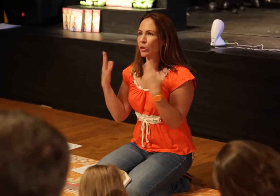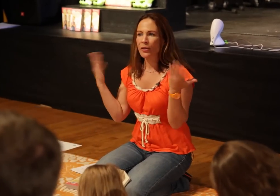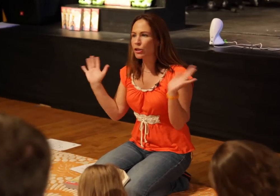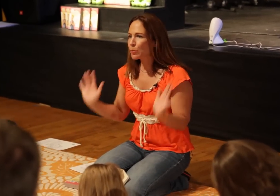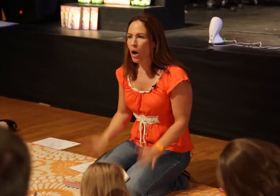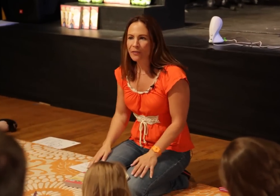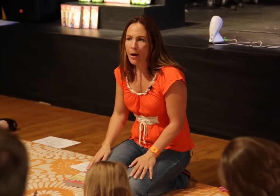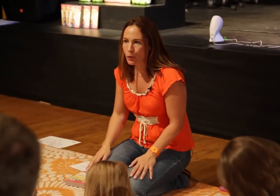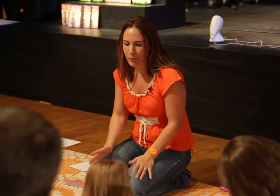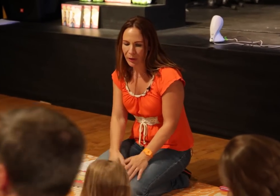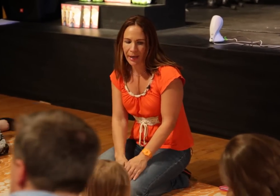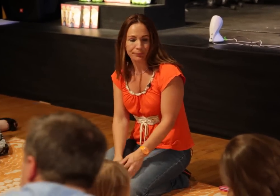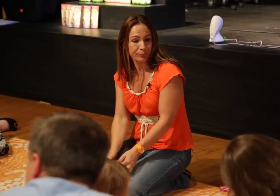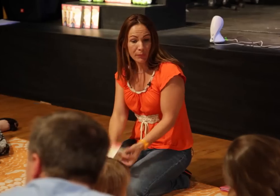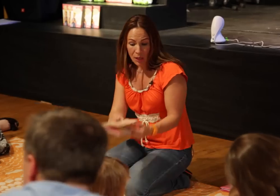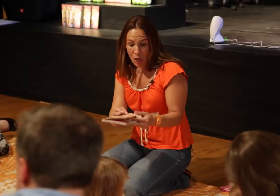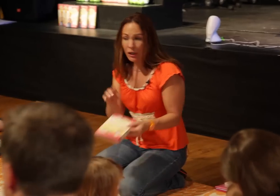so that they're just part of how you communicate.